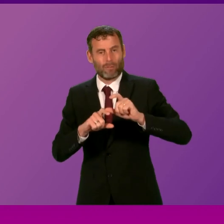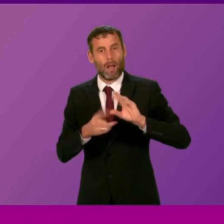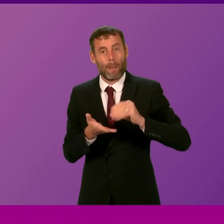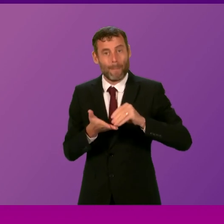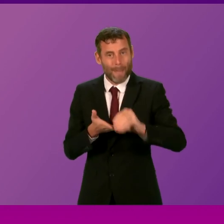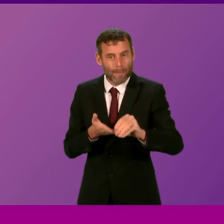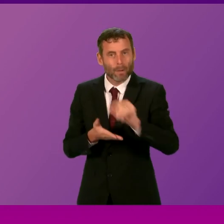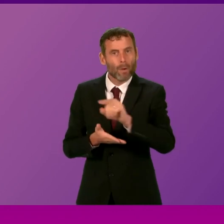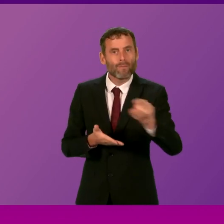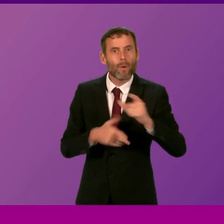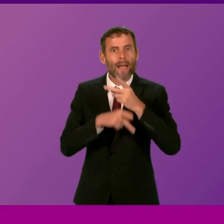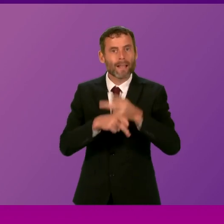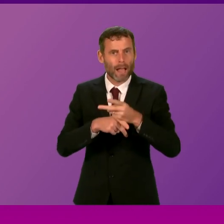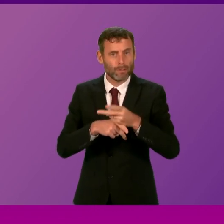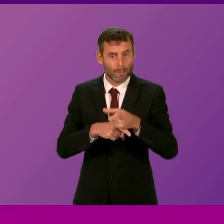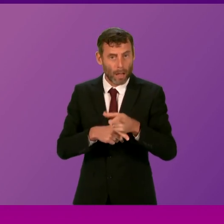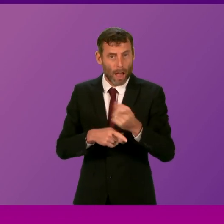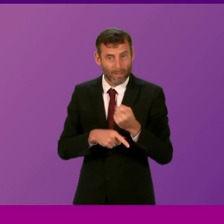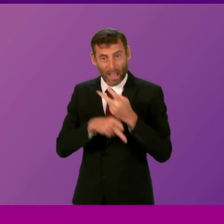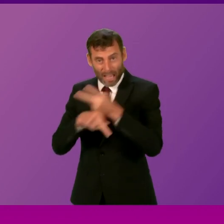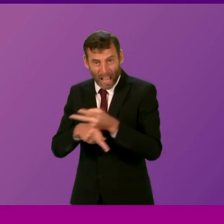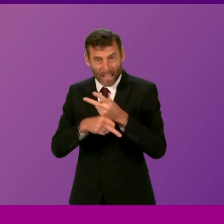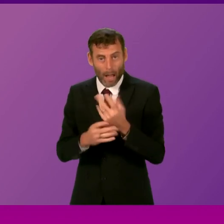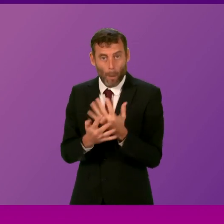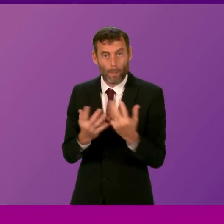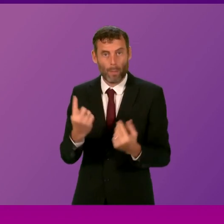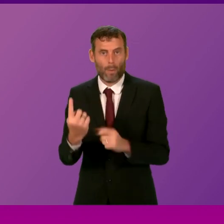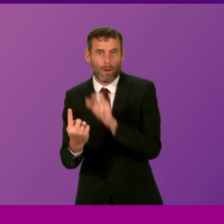an additional four weeks of support when a caring role ends due to bereavement.